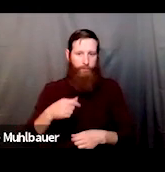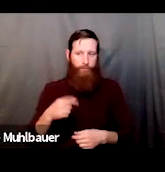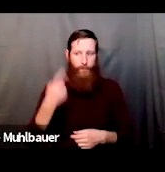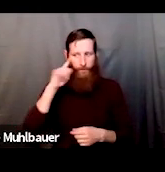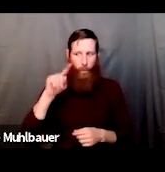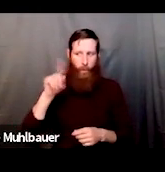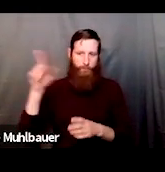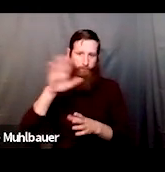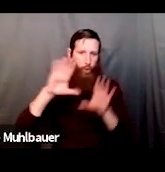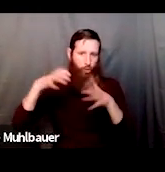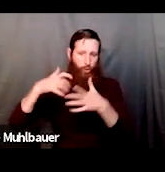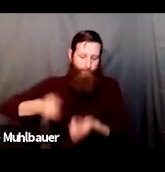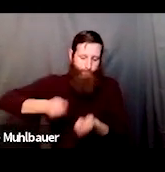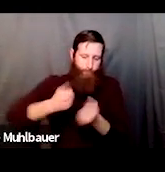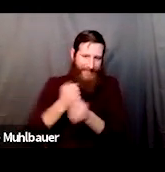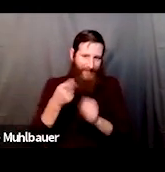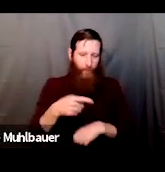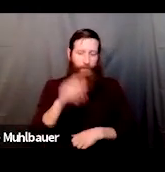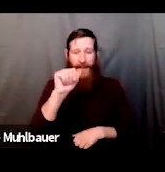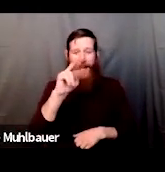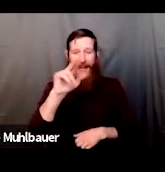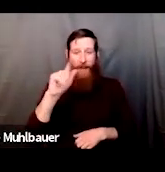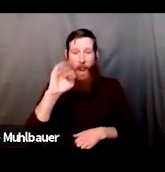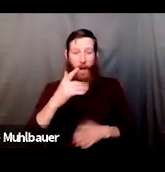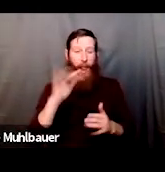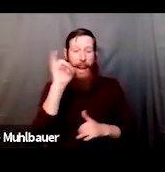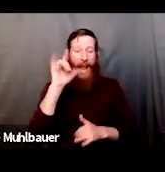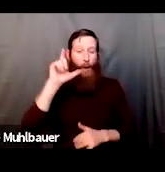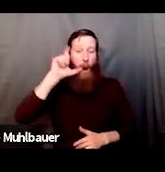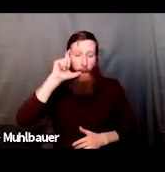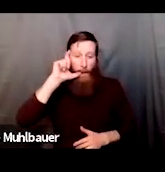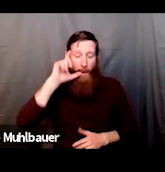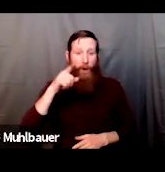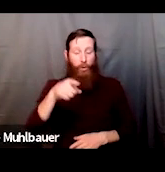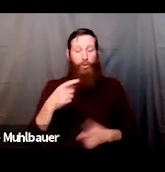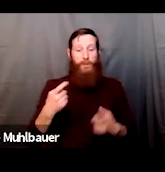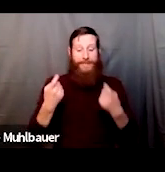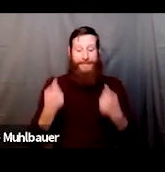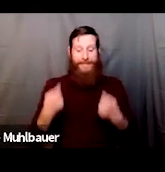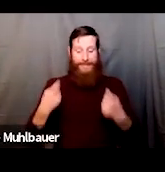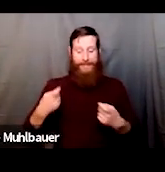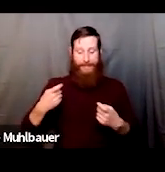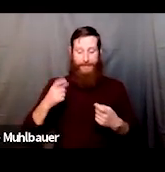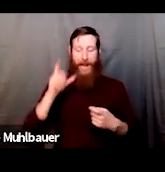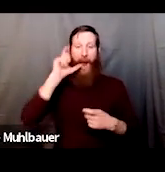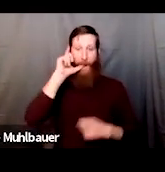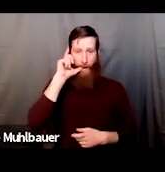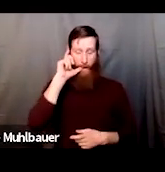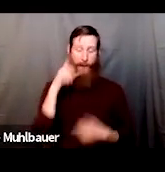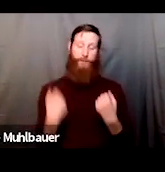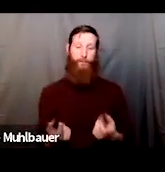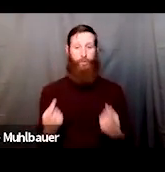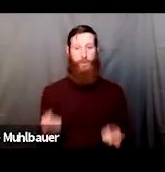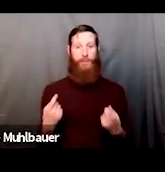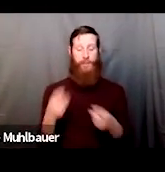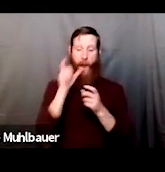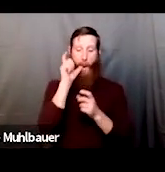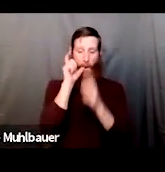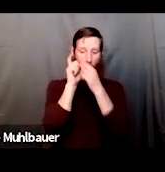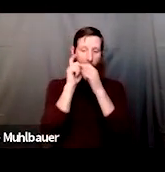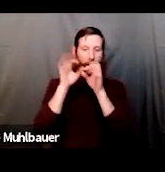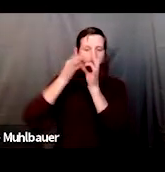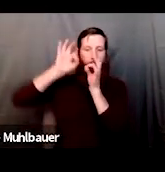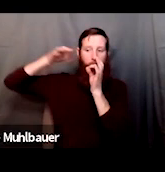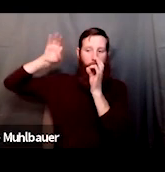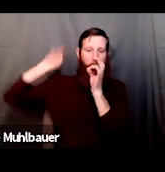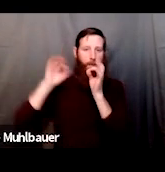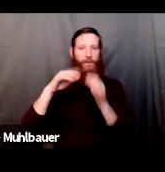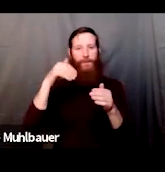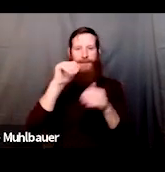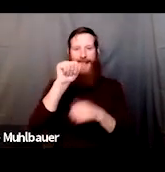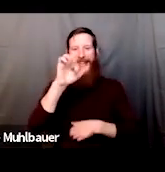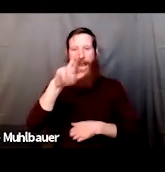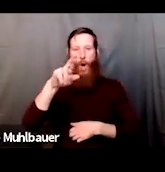An avalung is basically like a snorkel, you ski or ride with it in your mouth. It connects to a hose that runs to an air pocket in your backpack.